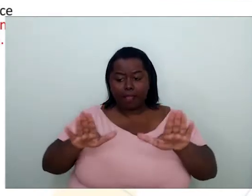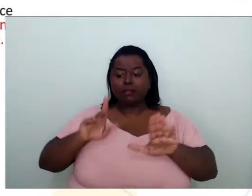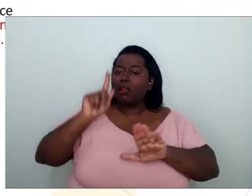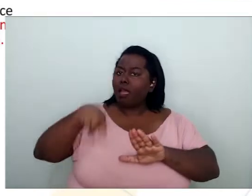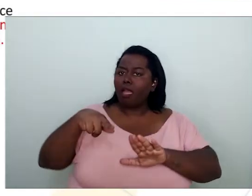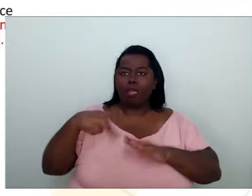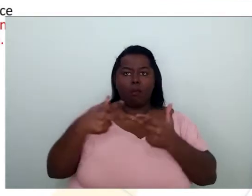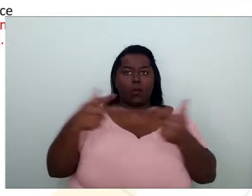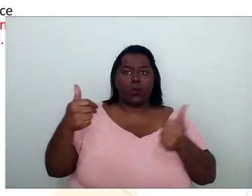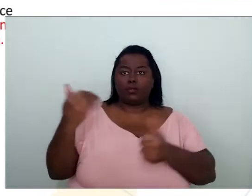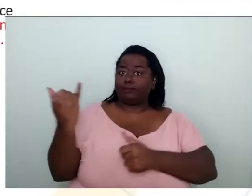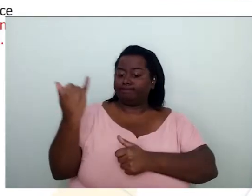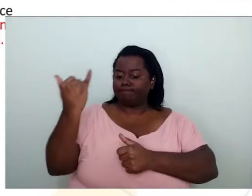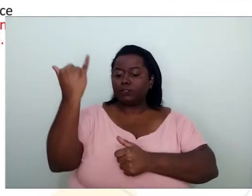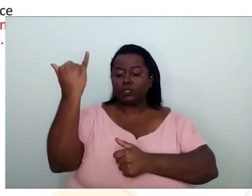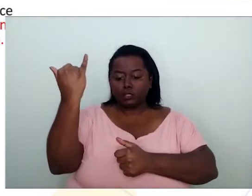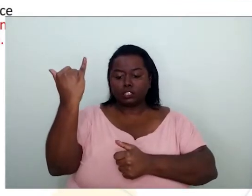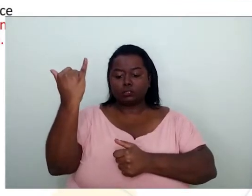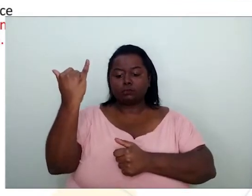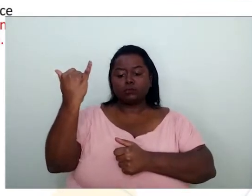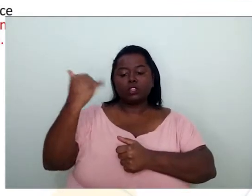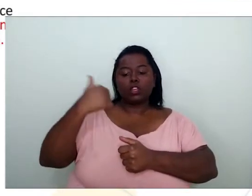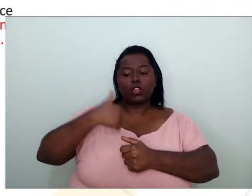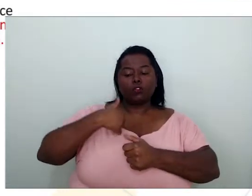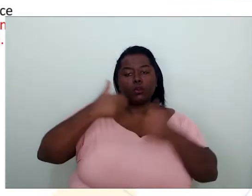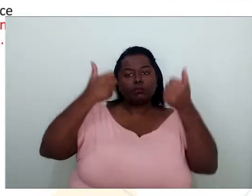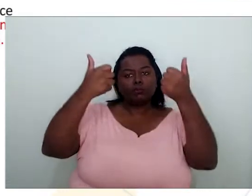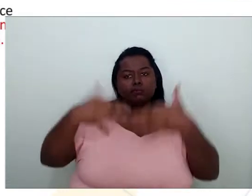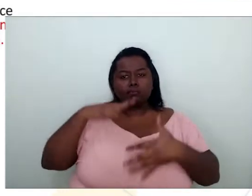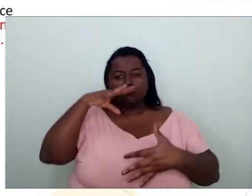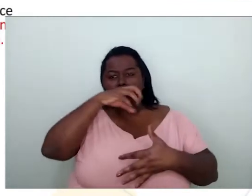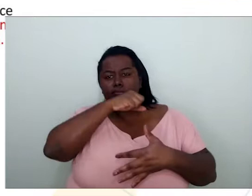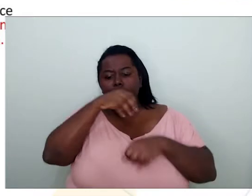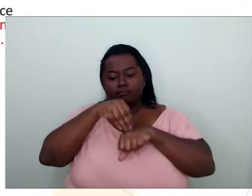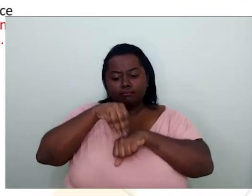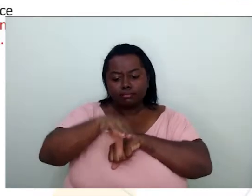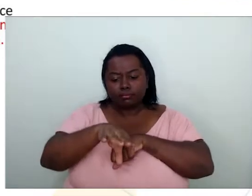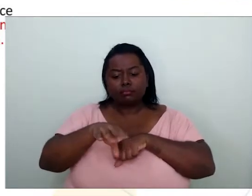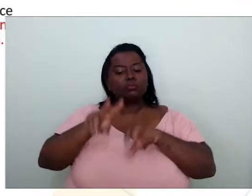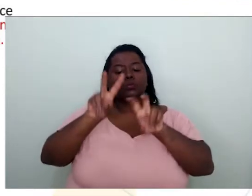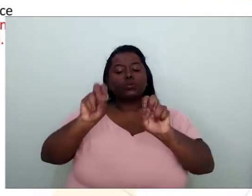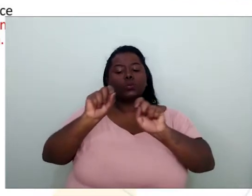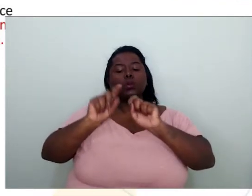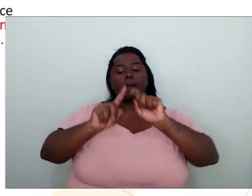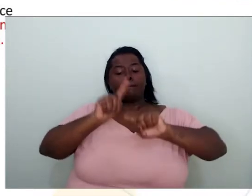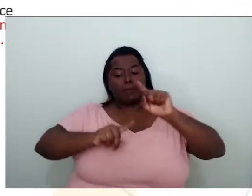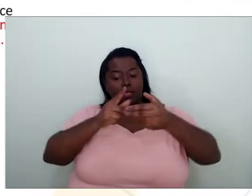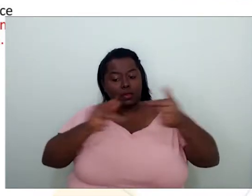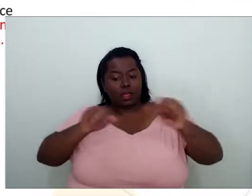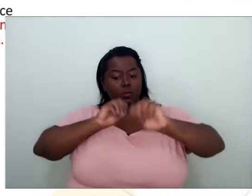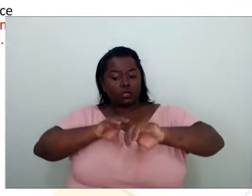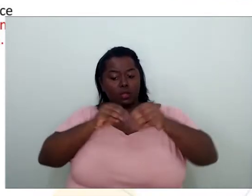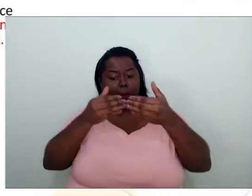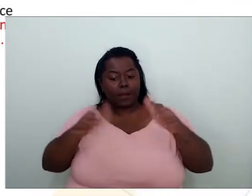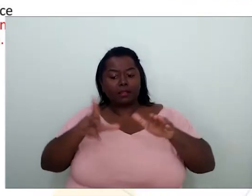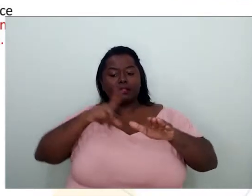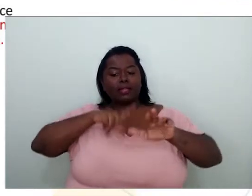is is a big thing right people are talking about let me just define there very quickly open educational resources or resources that are differently